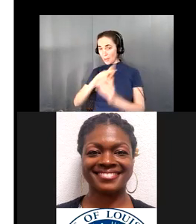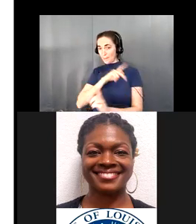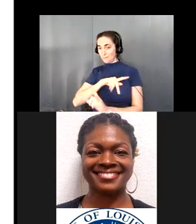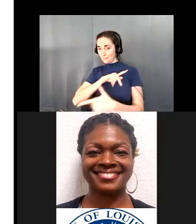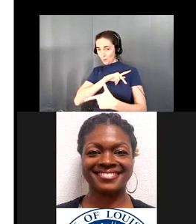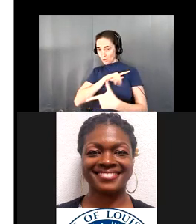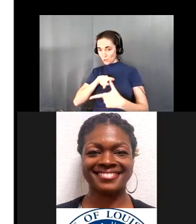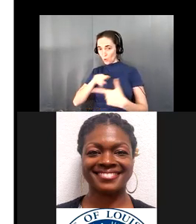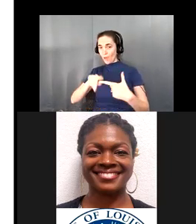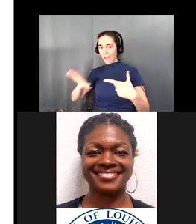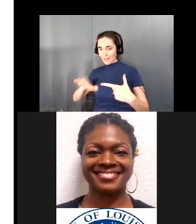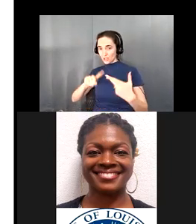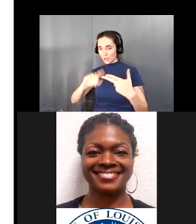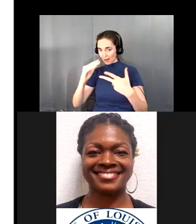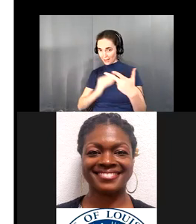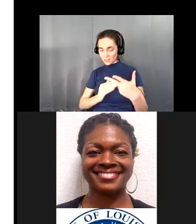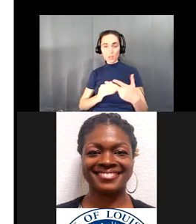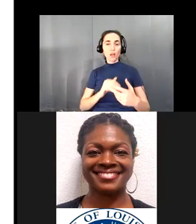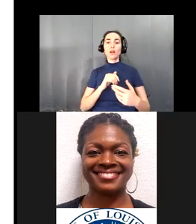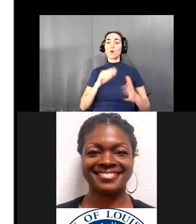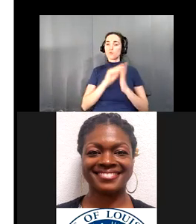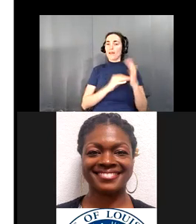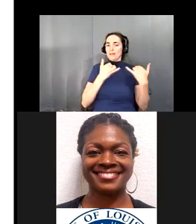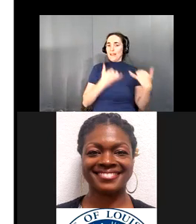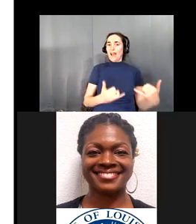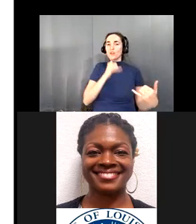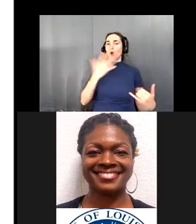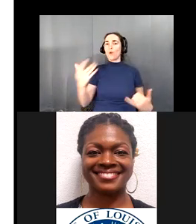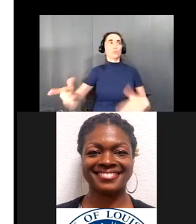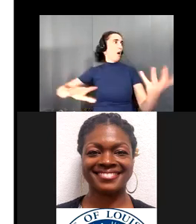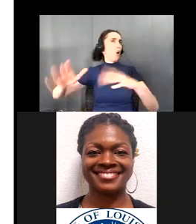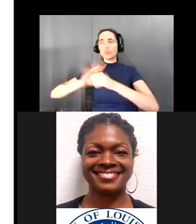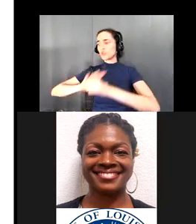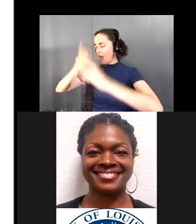wait for the stress to come. 16:17:54 You really want that to you really